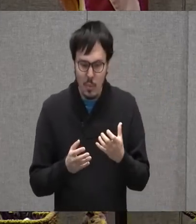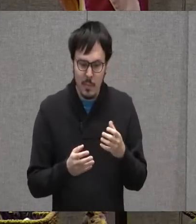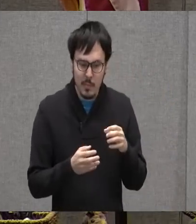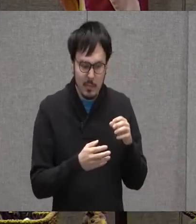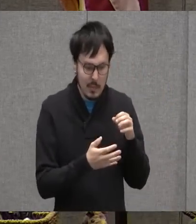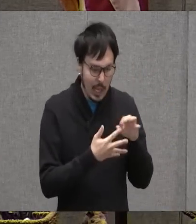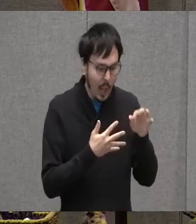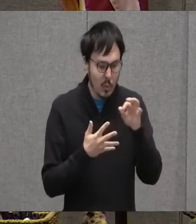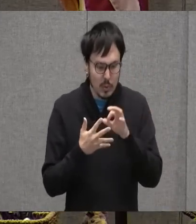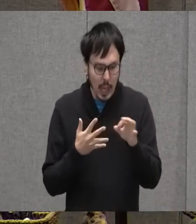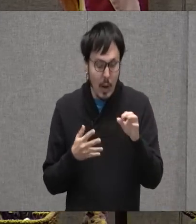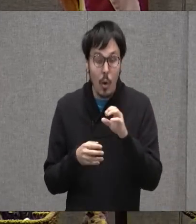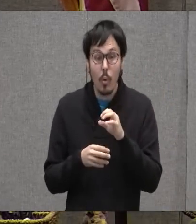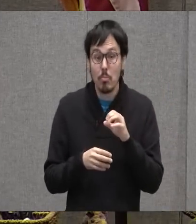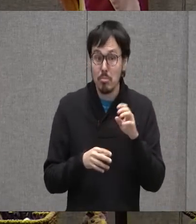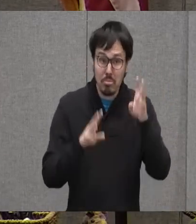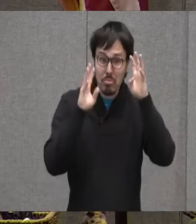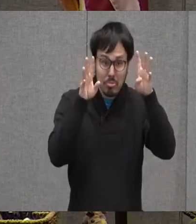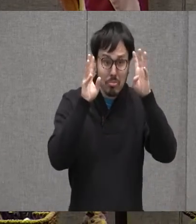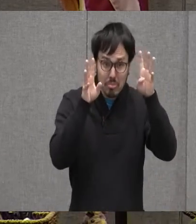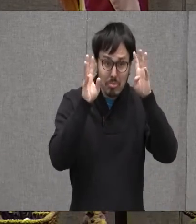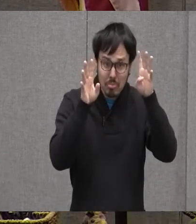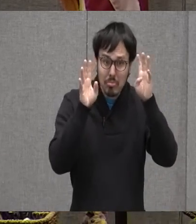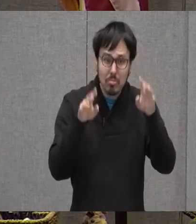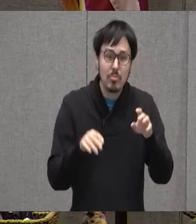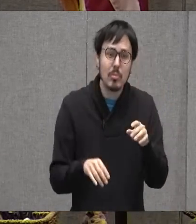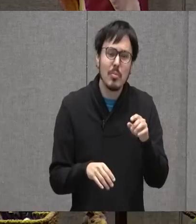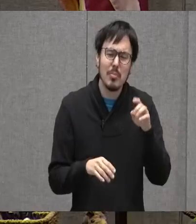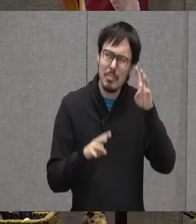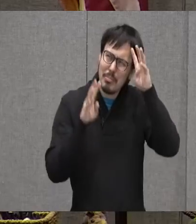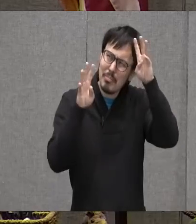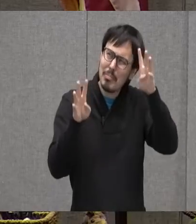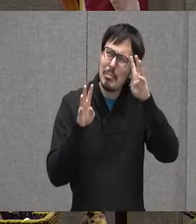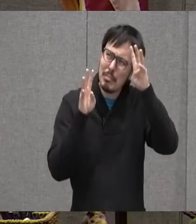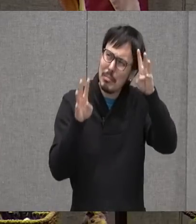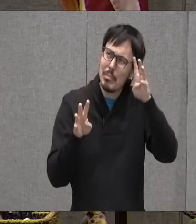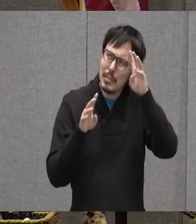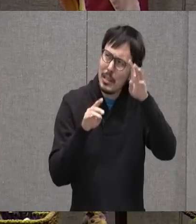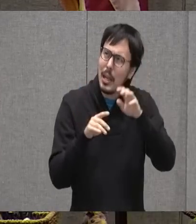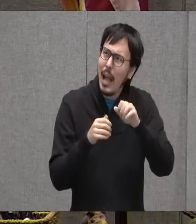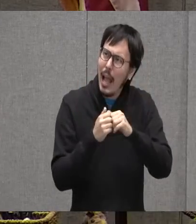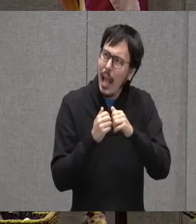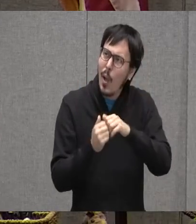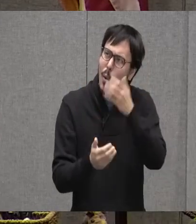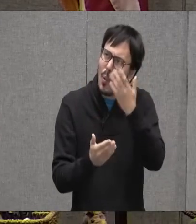that you can come up with finding your answer of 20. Keep practicing with number 20.